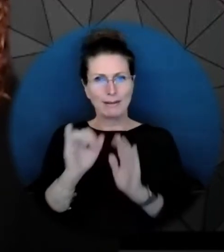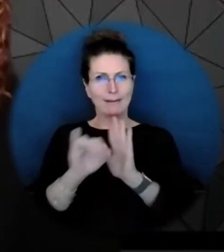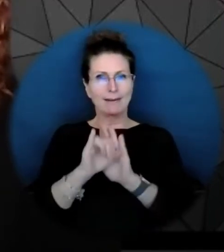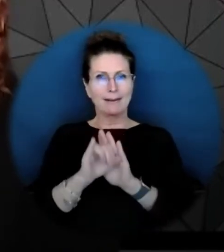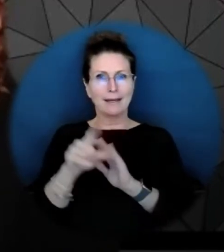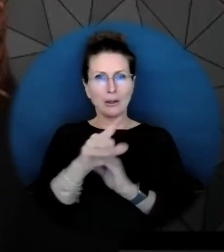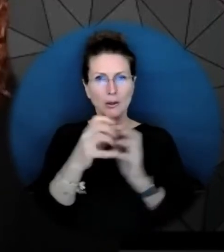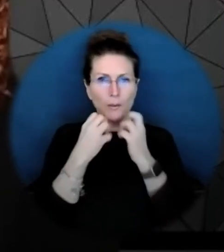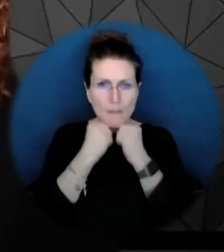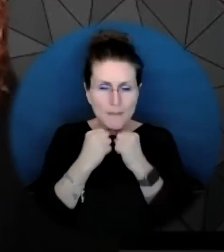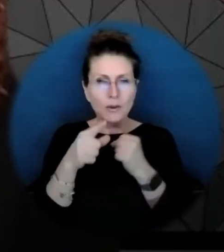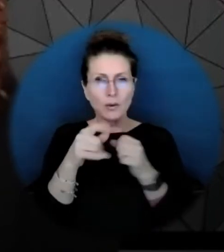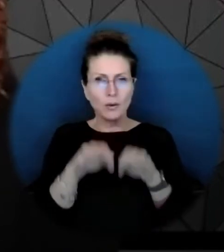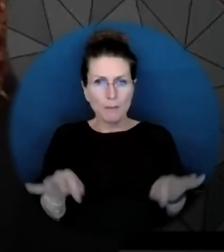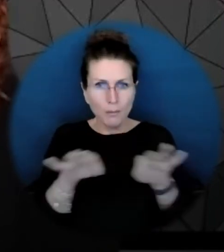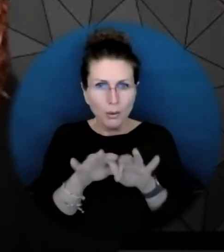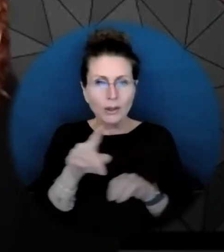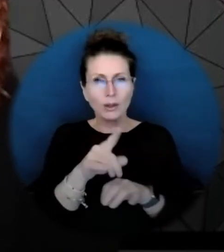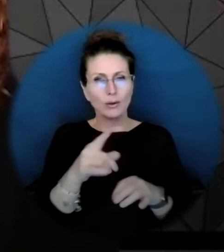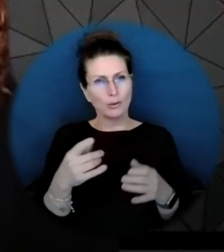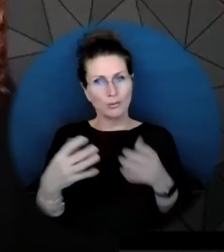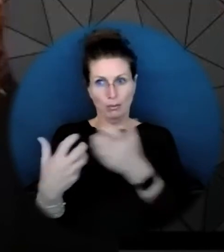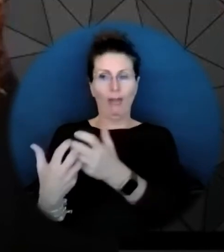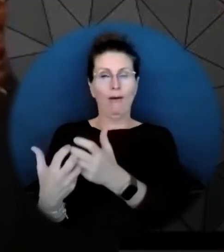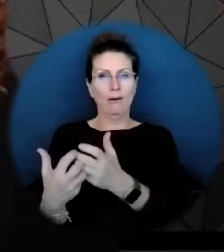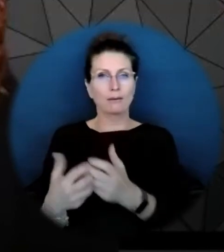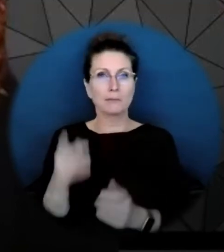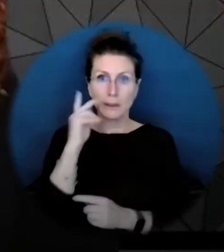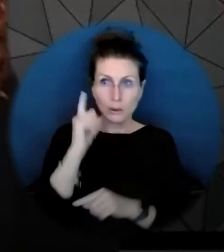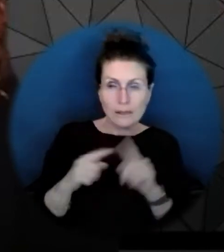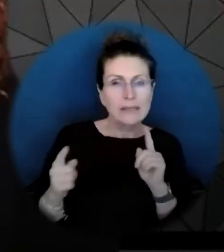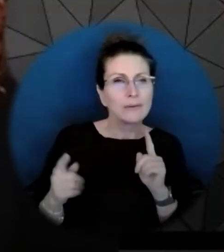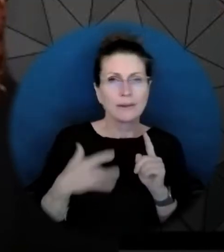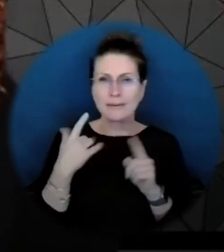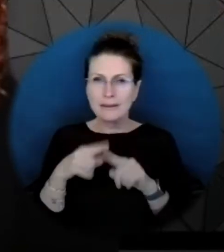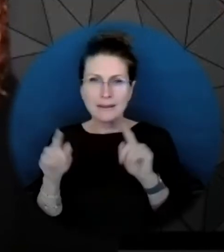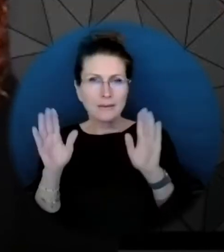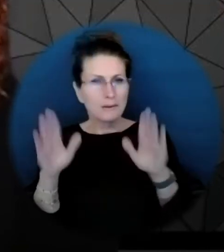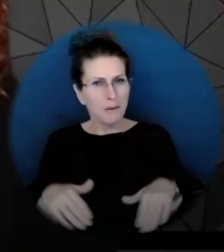You still matter and you belong, even if you look different from others in the same space.